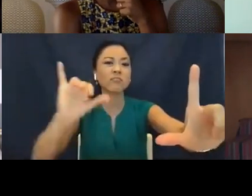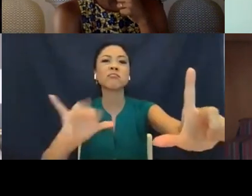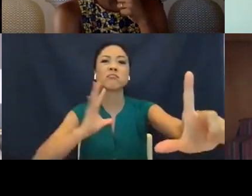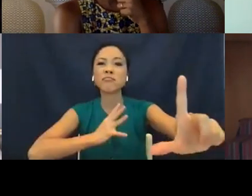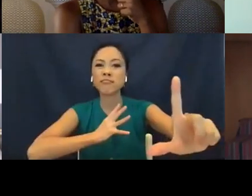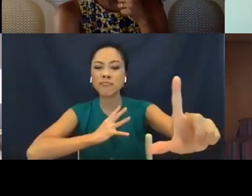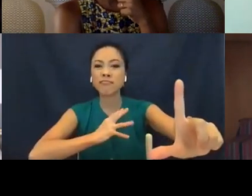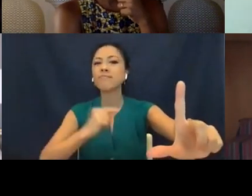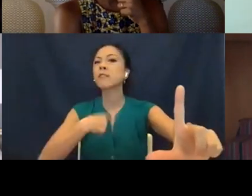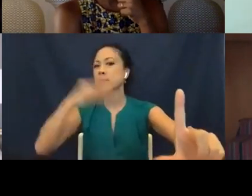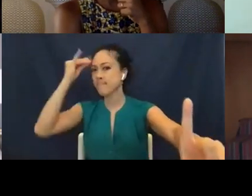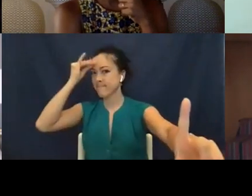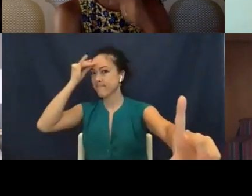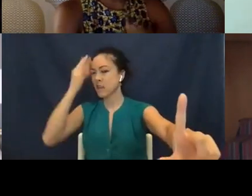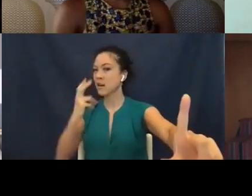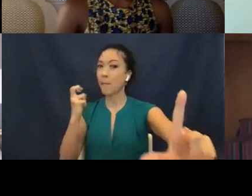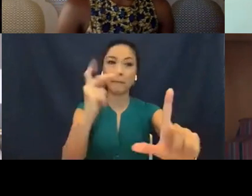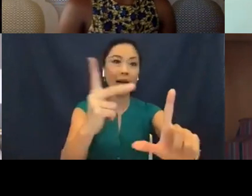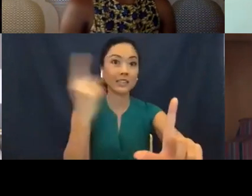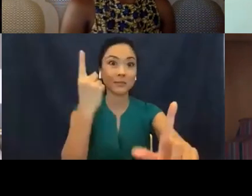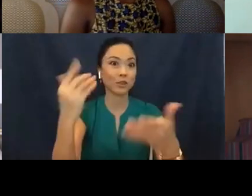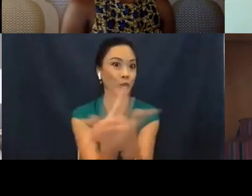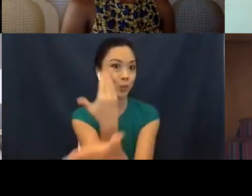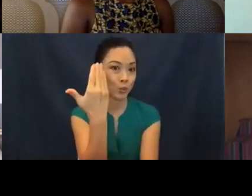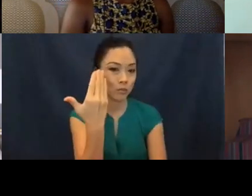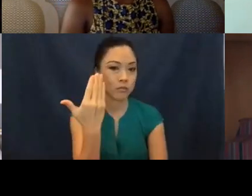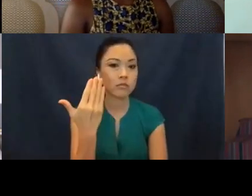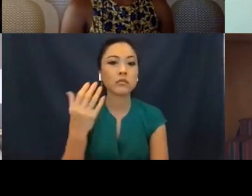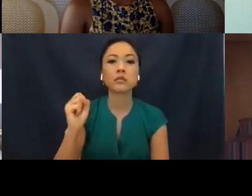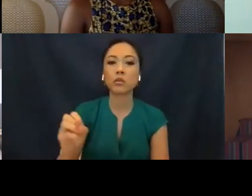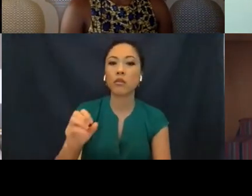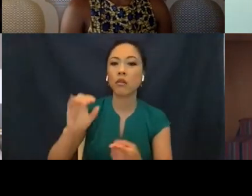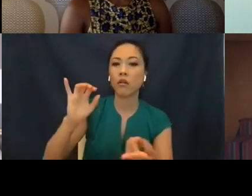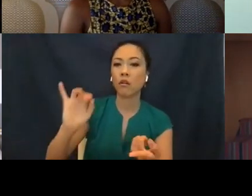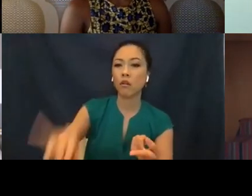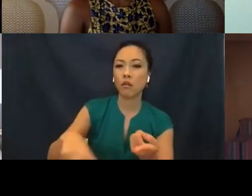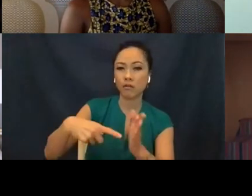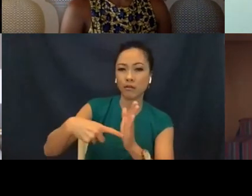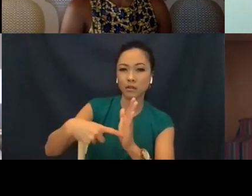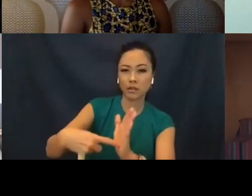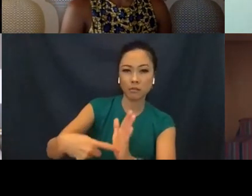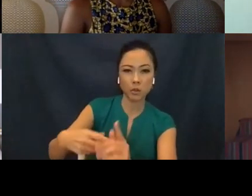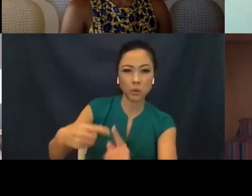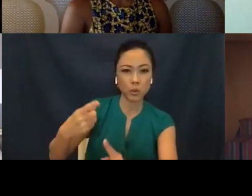in the musical situation is the drive-in. I never thought in a million years that I